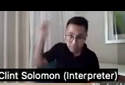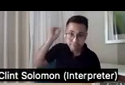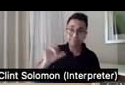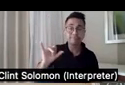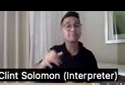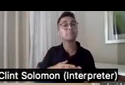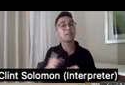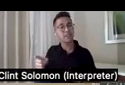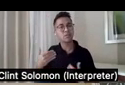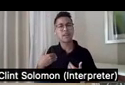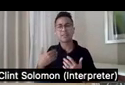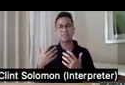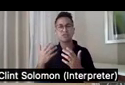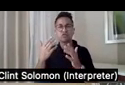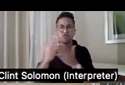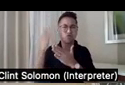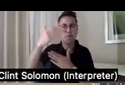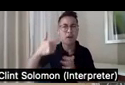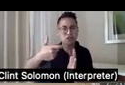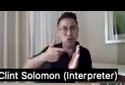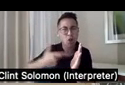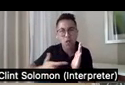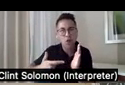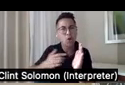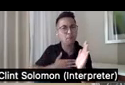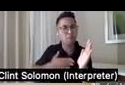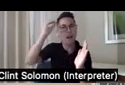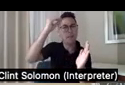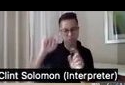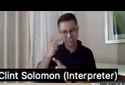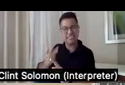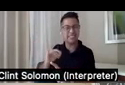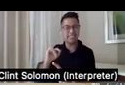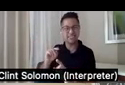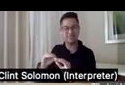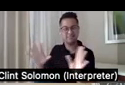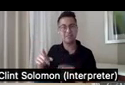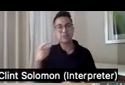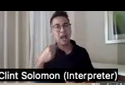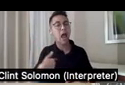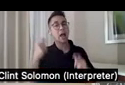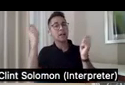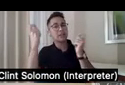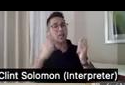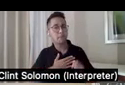has way too much blue on it and you can see it i know so this one says i celebrate my birthday and